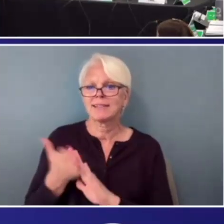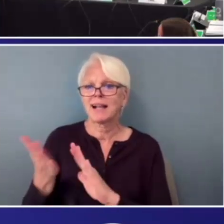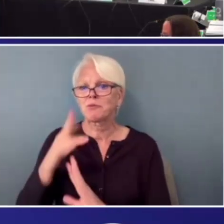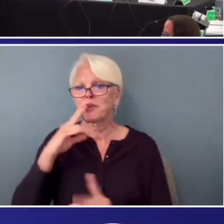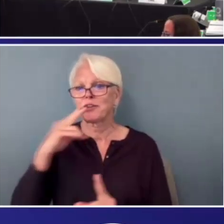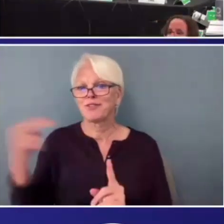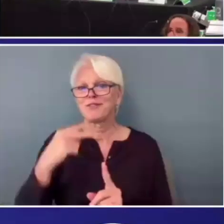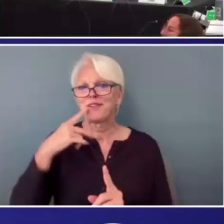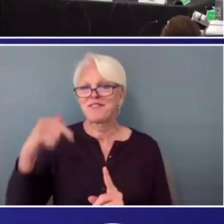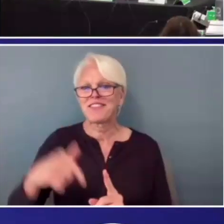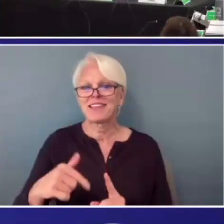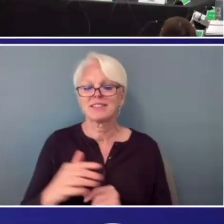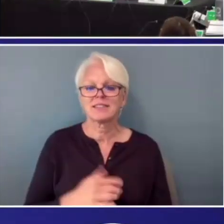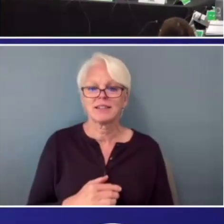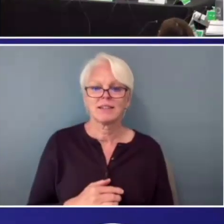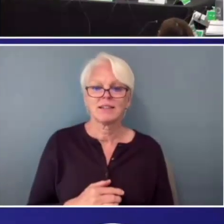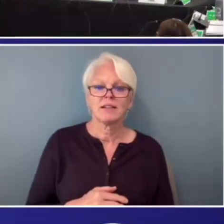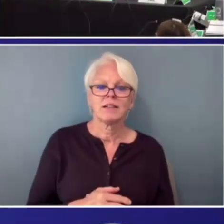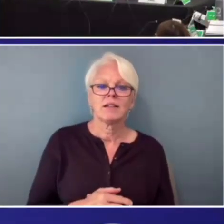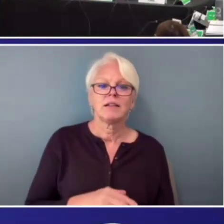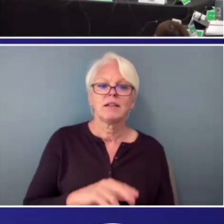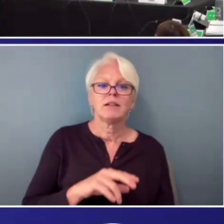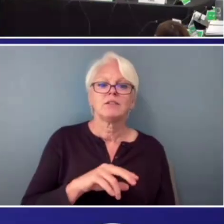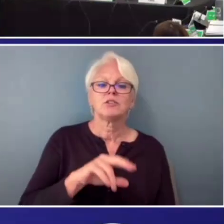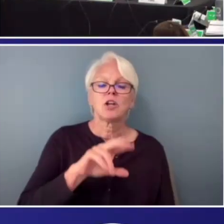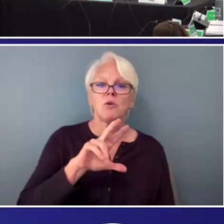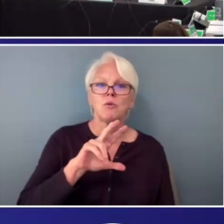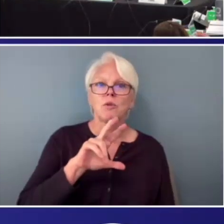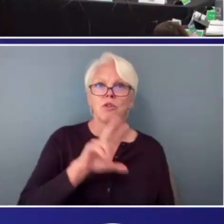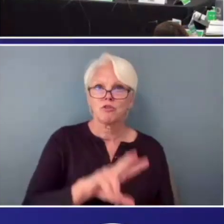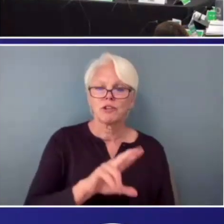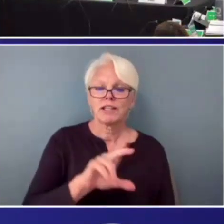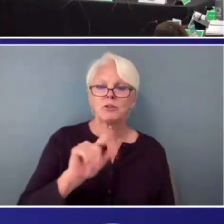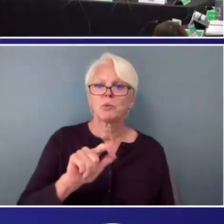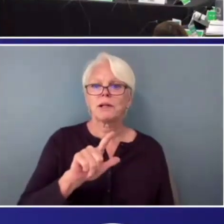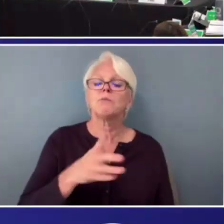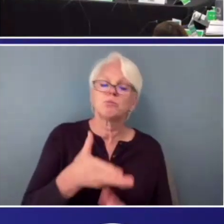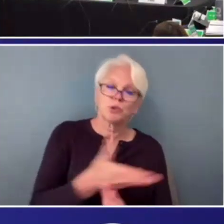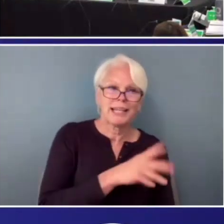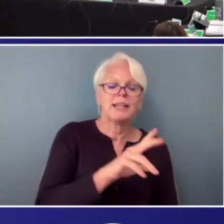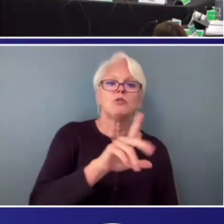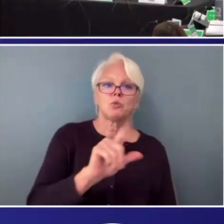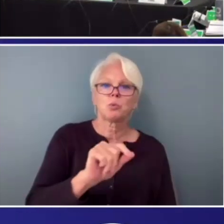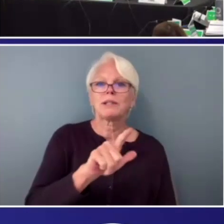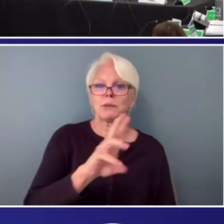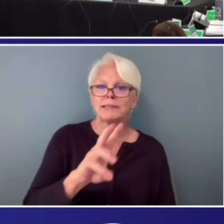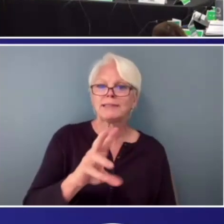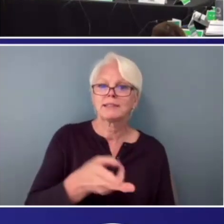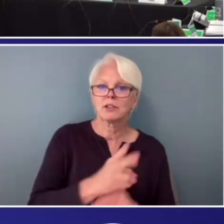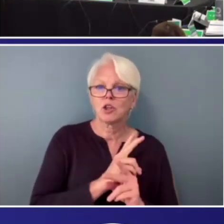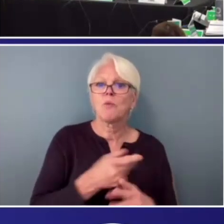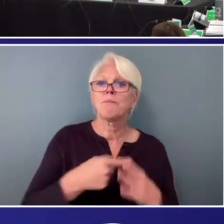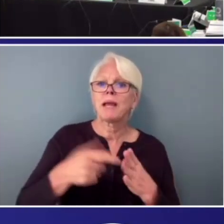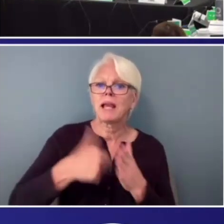So, pre-2026 loans, they can pay under IBR as long as they don't get another Direct